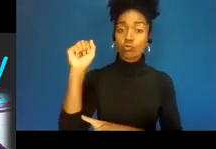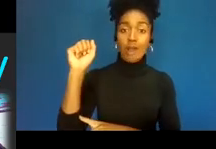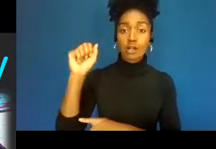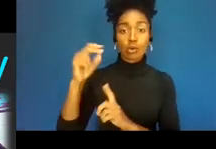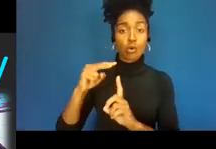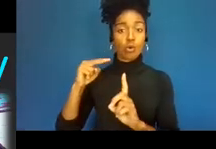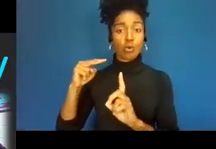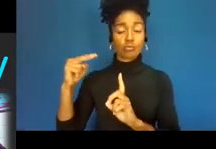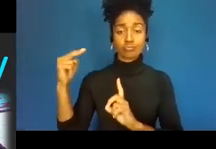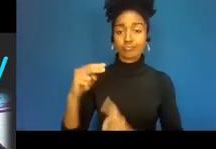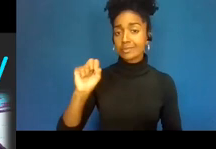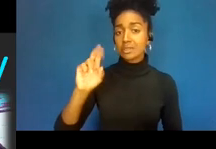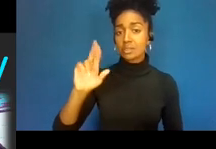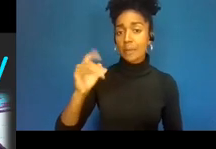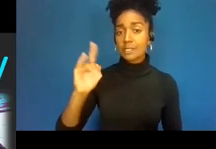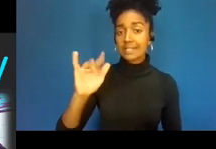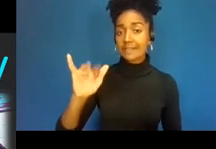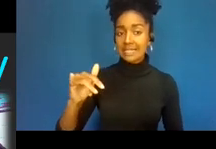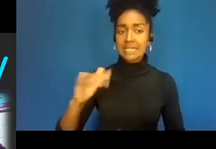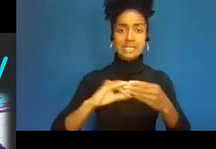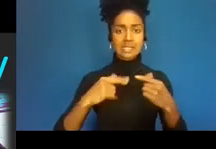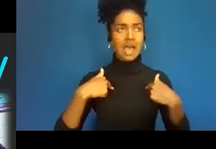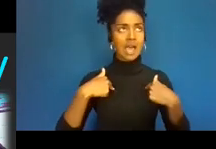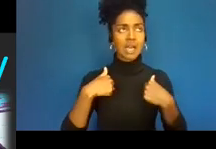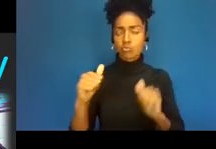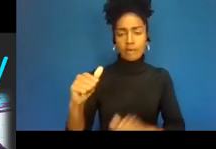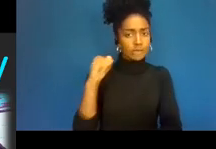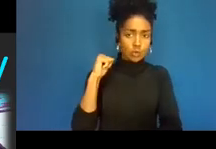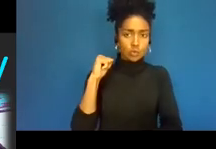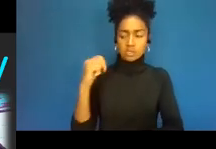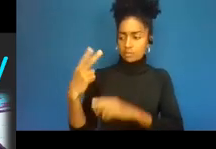So that refusal, then, is making the choice to do something about it,